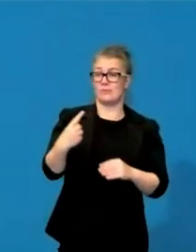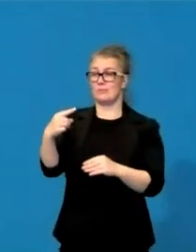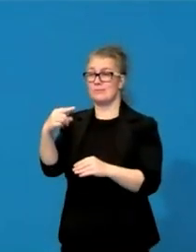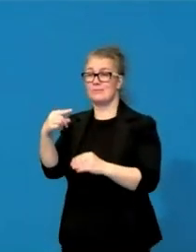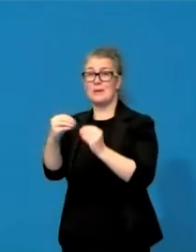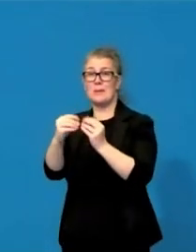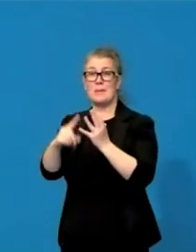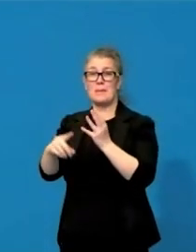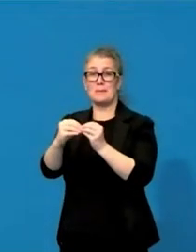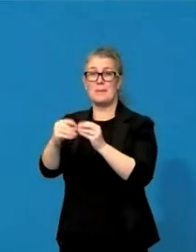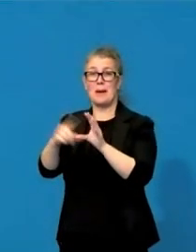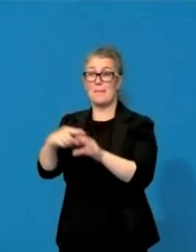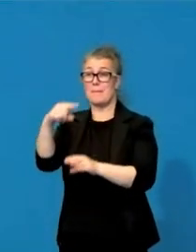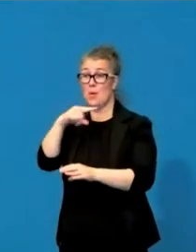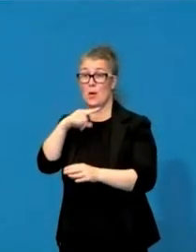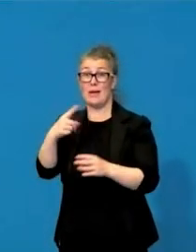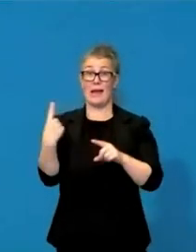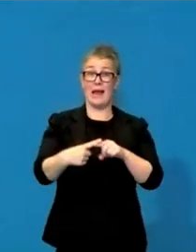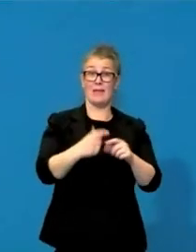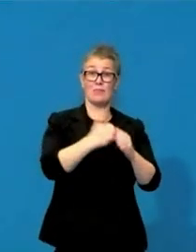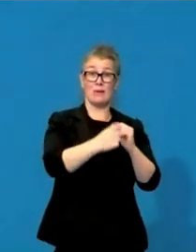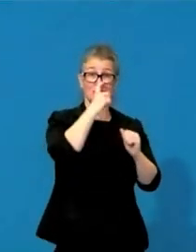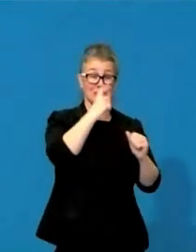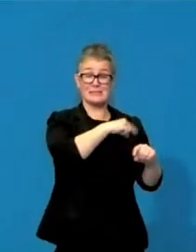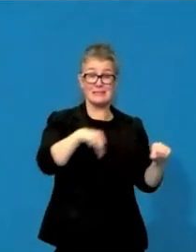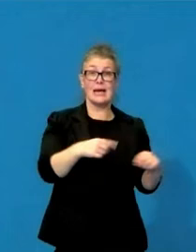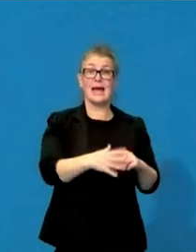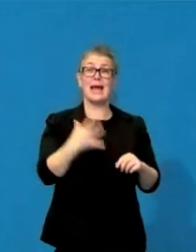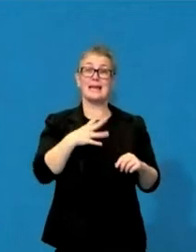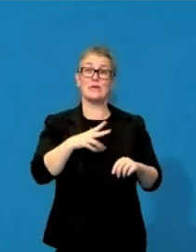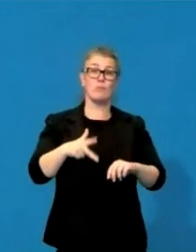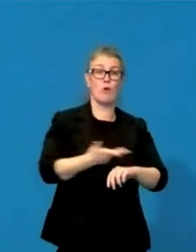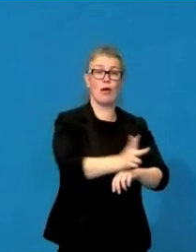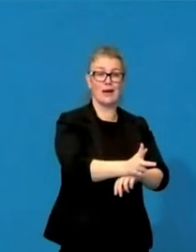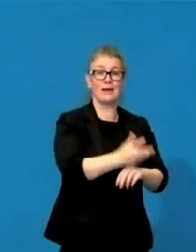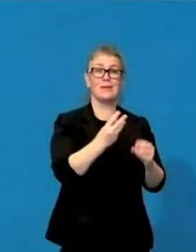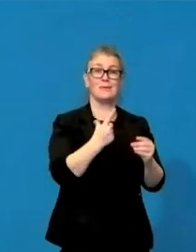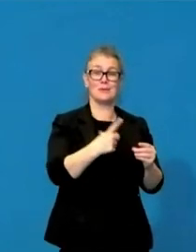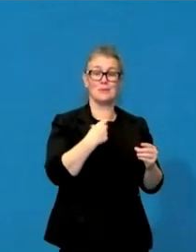I would have to pull over, kick the footy around with them - my son with ADHD, burn him